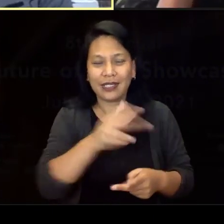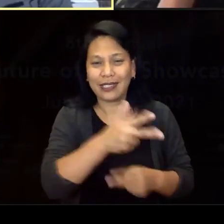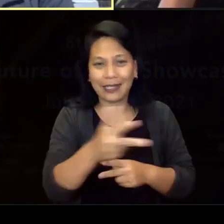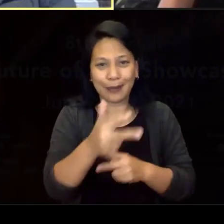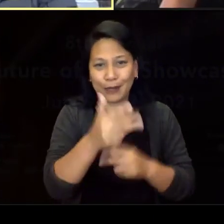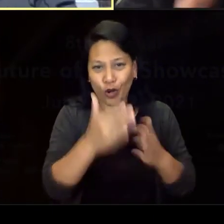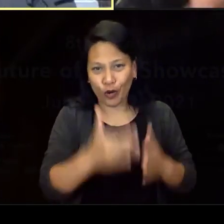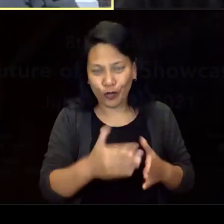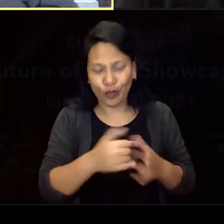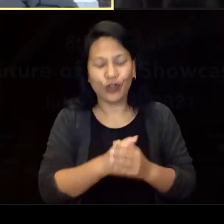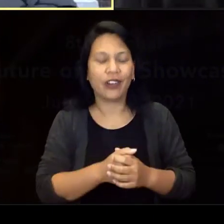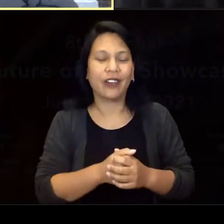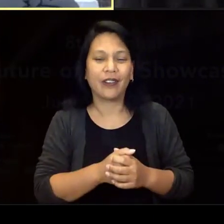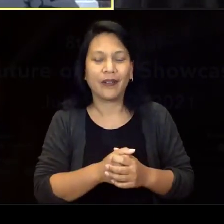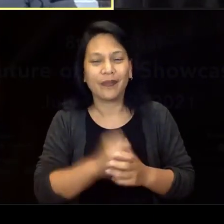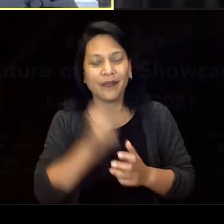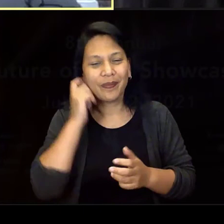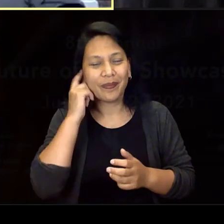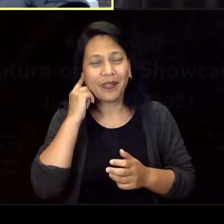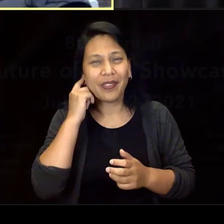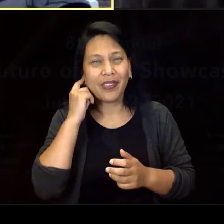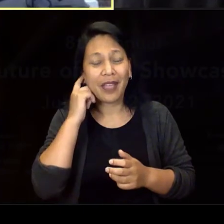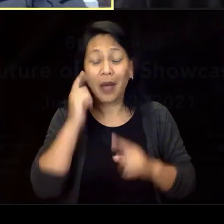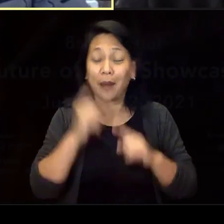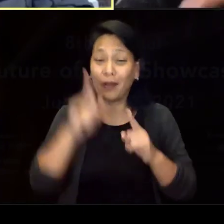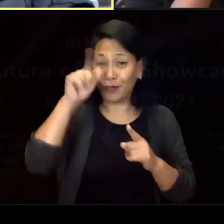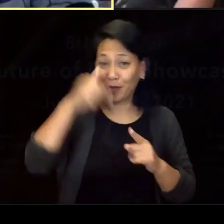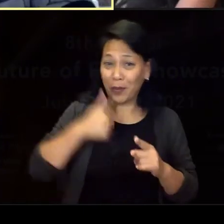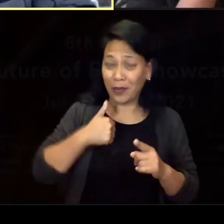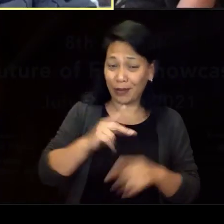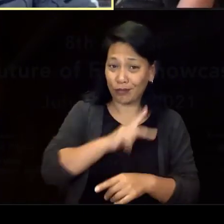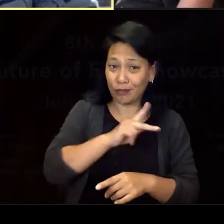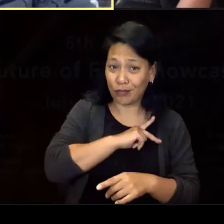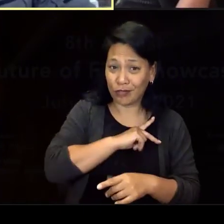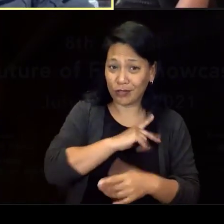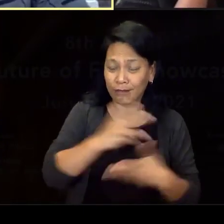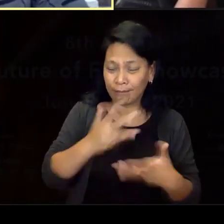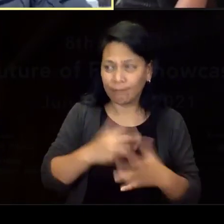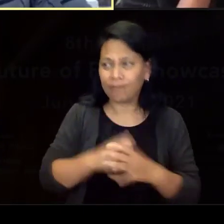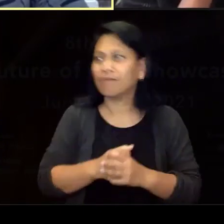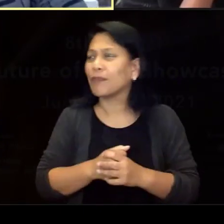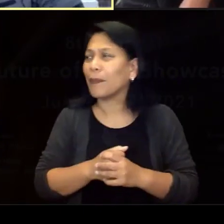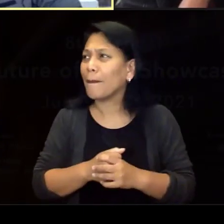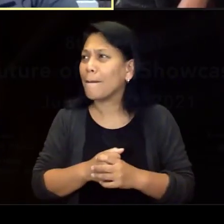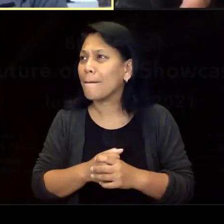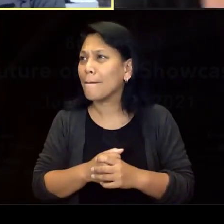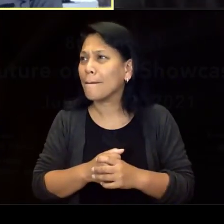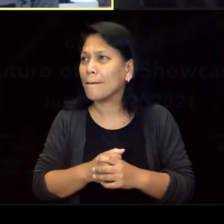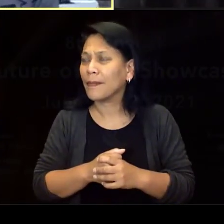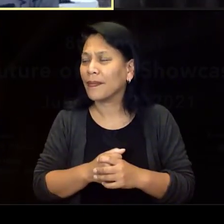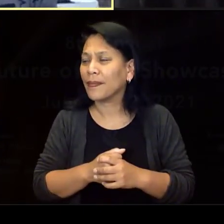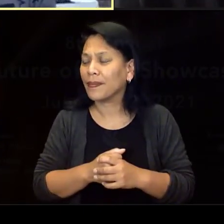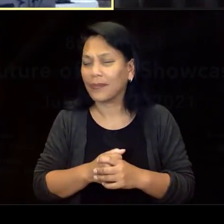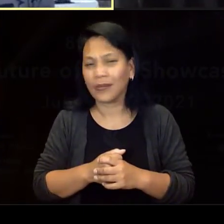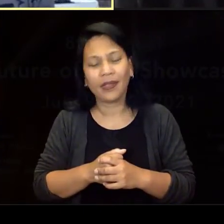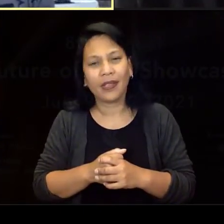But, for me personally, I kind of just had a one, went, like Halloween.